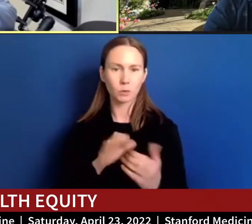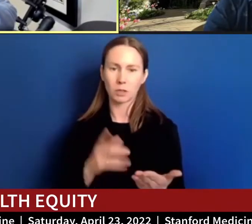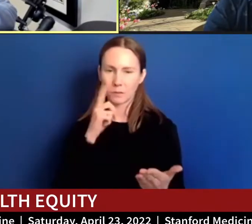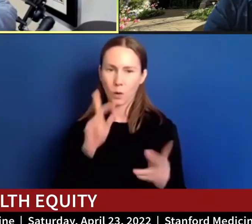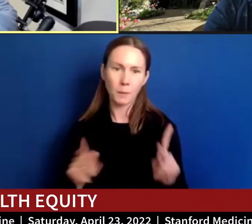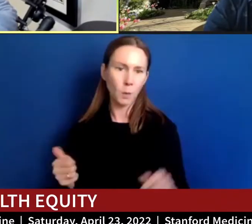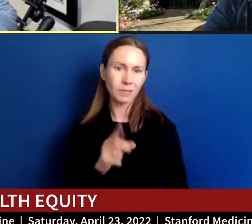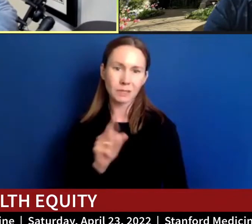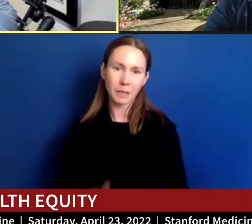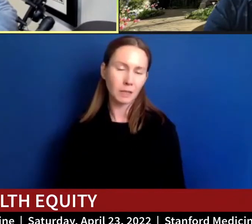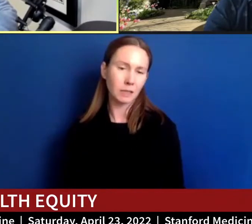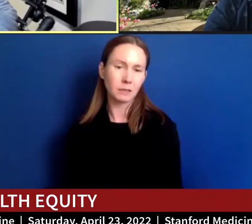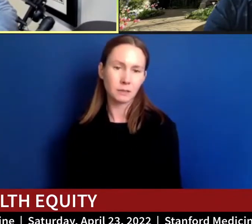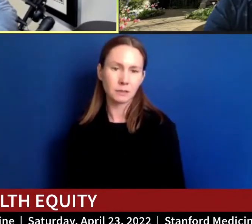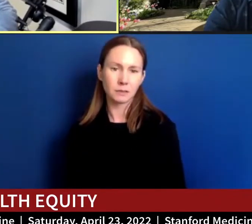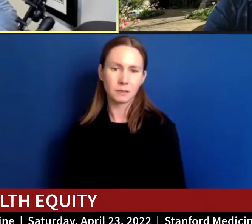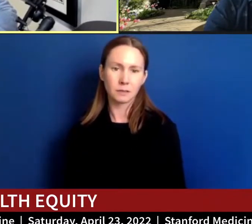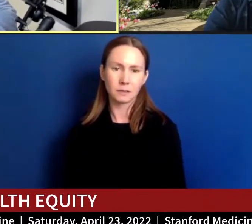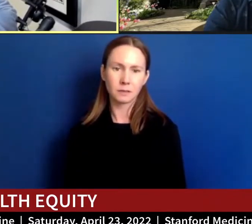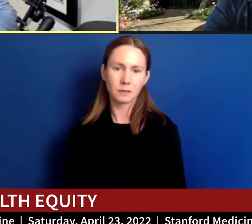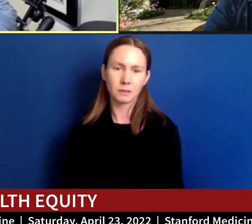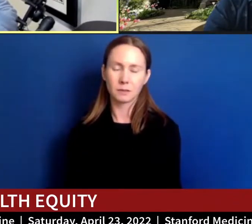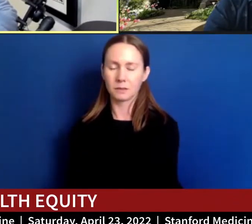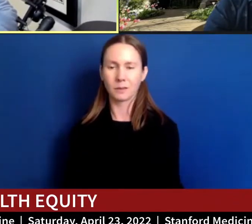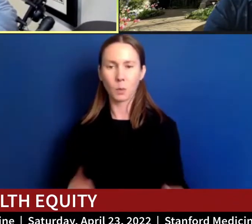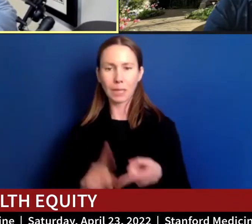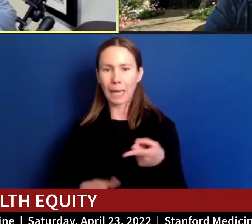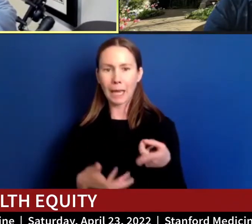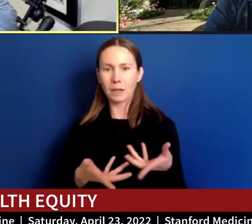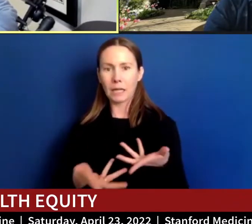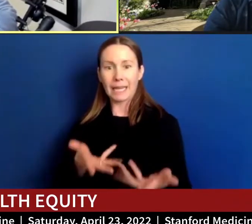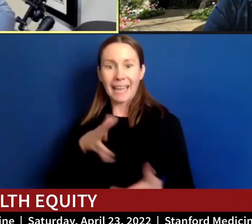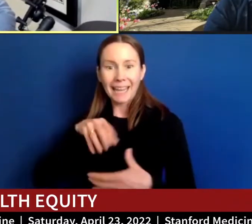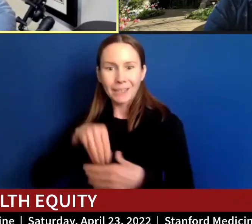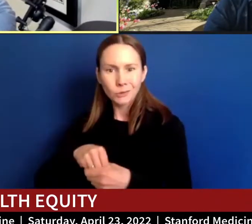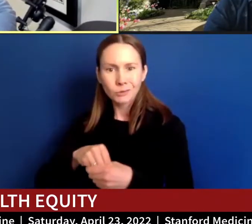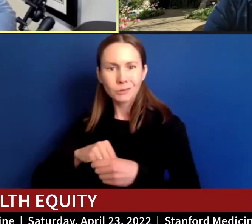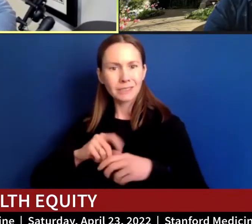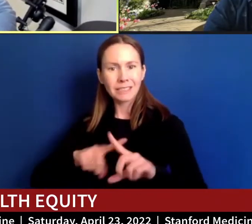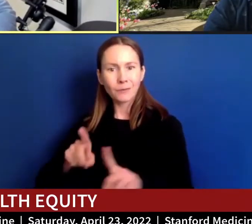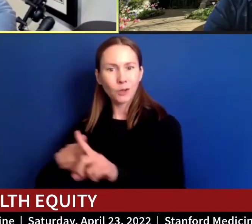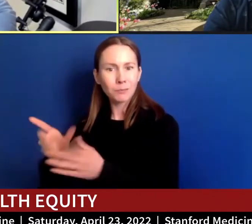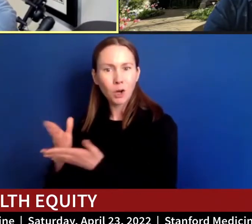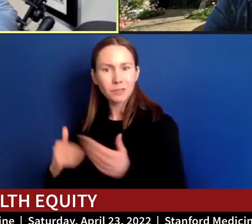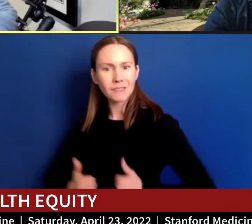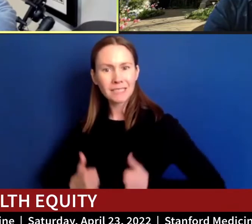we can't engage in all aspects of society that we're intended to, when under the spirit of the